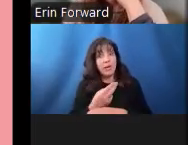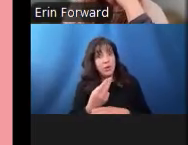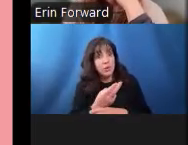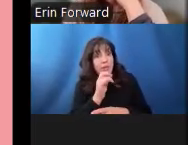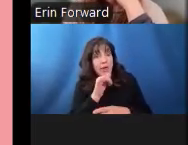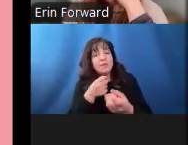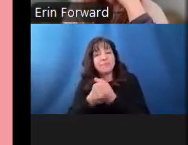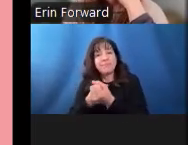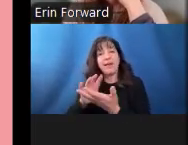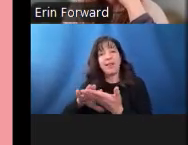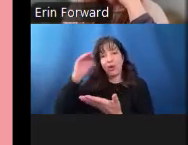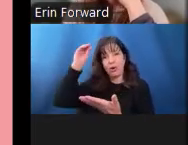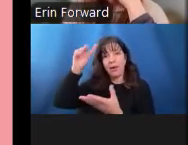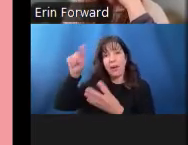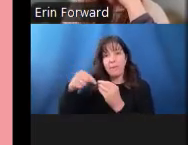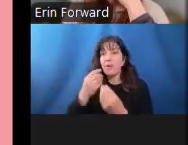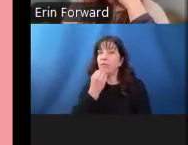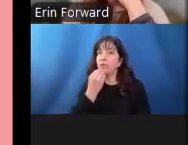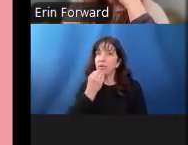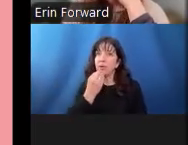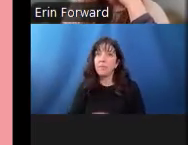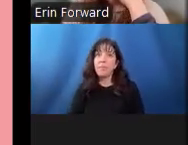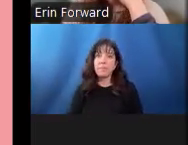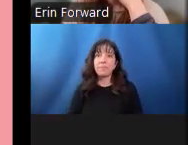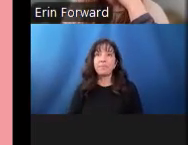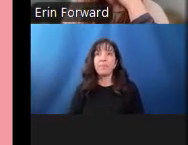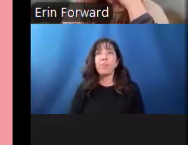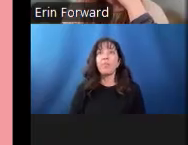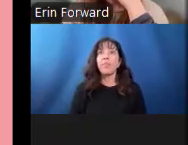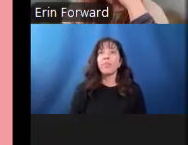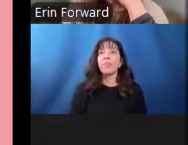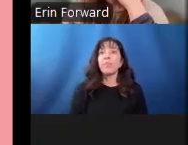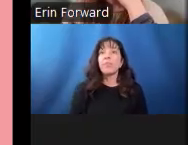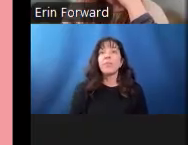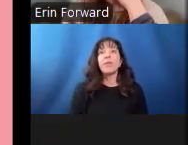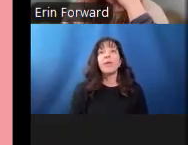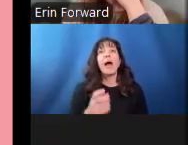his learning about food. I make cringey videos of myself,